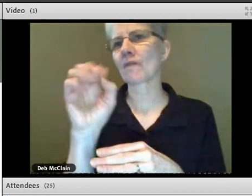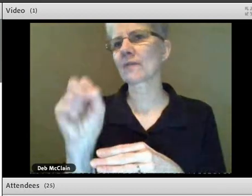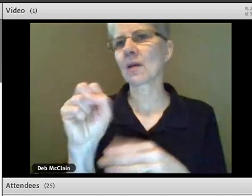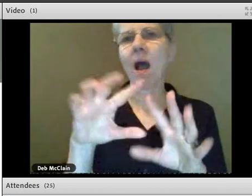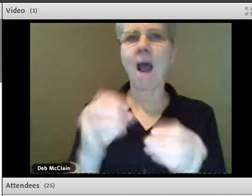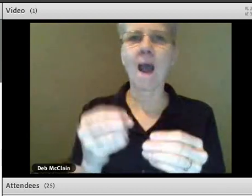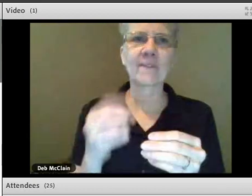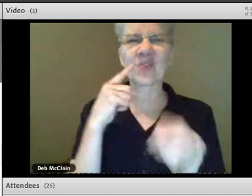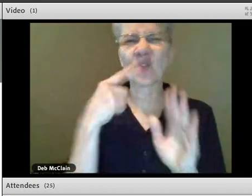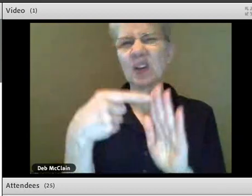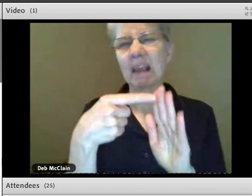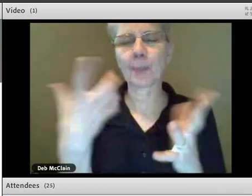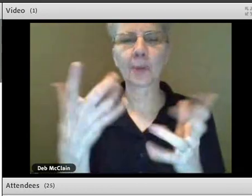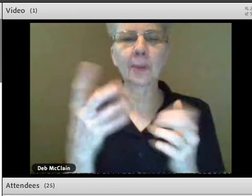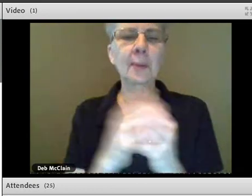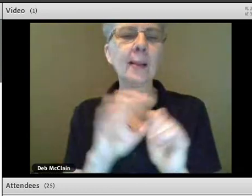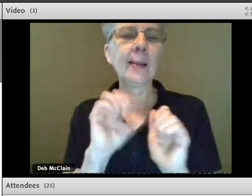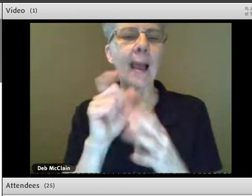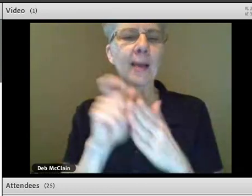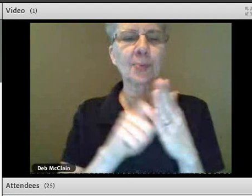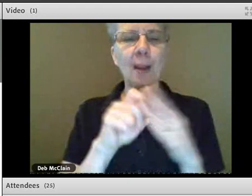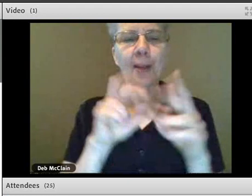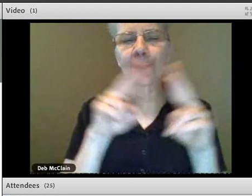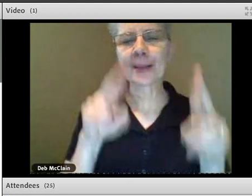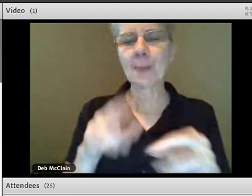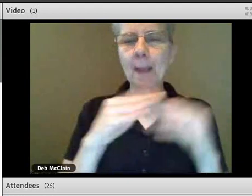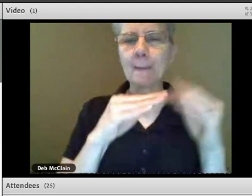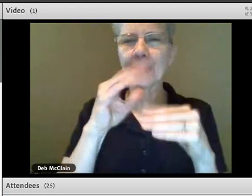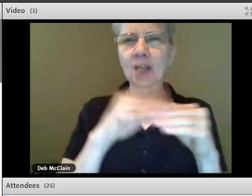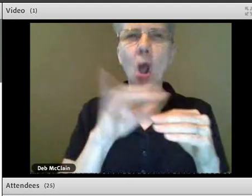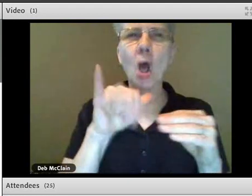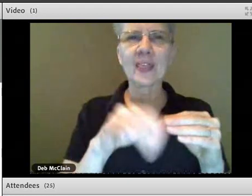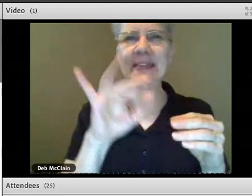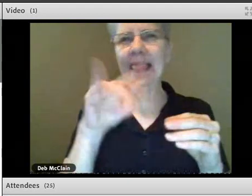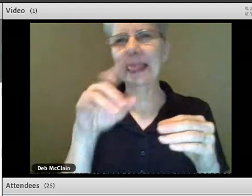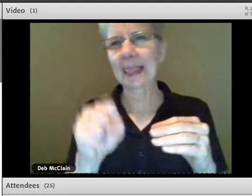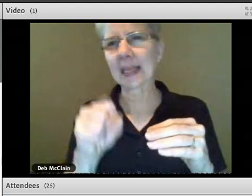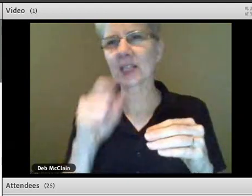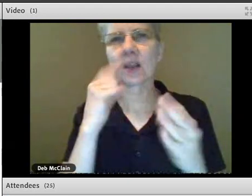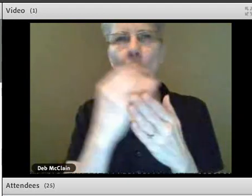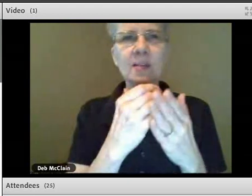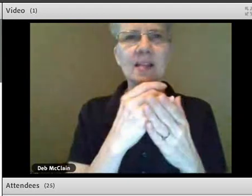for instance, how to write your resume, and build all these really simple-to-use courses that are plug-and-play,